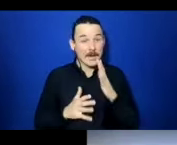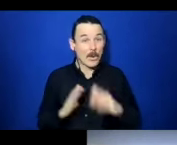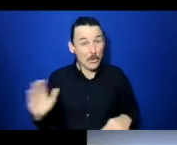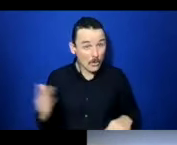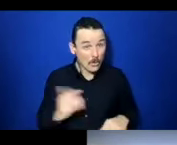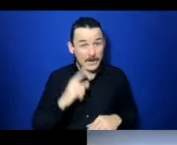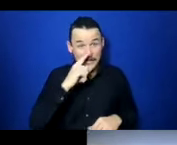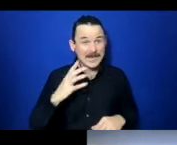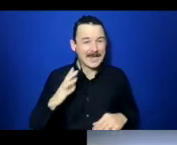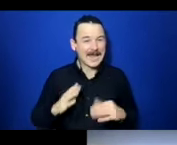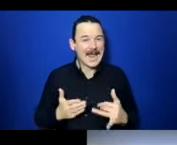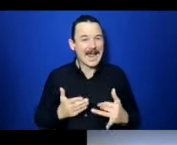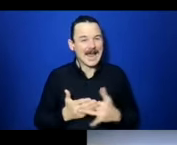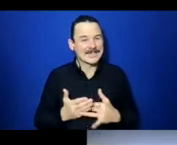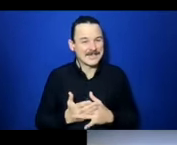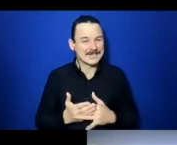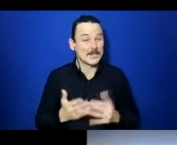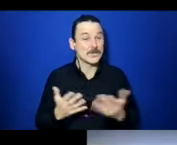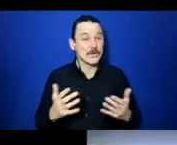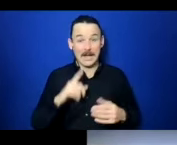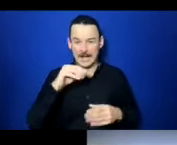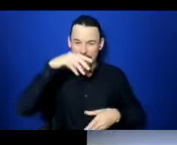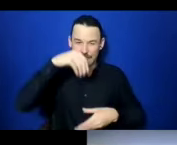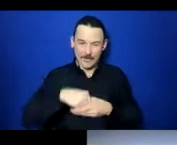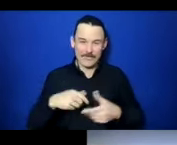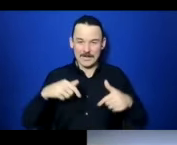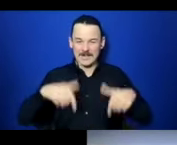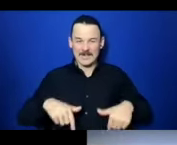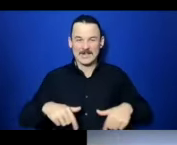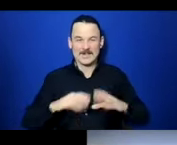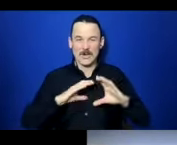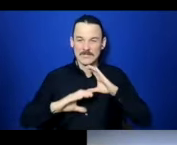these conversations. I mean through the pandemic we got very used to Zoom, which is fantastic